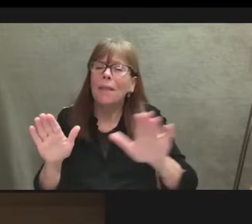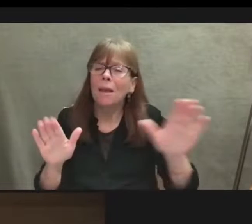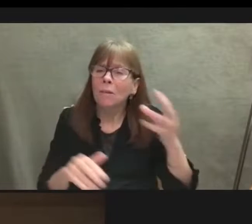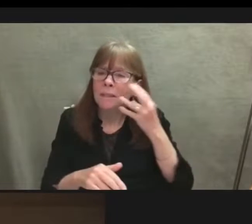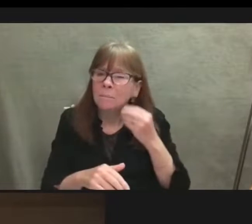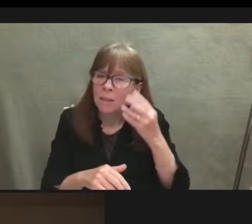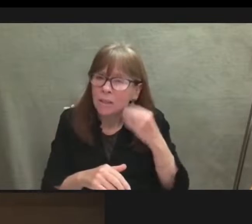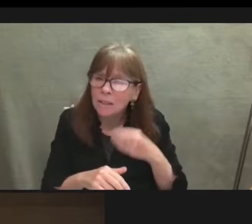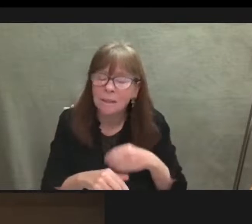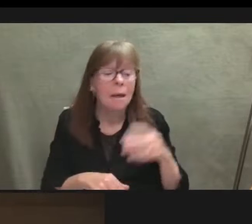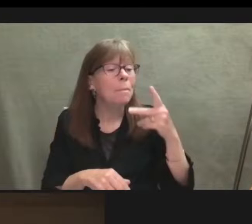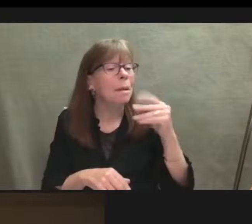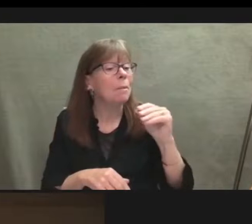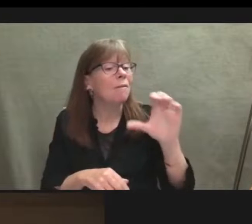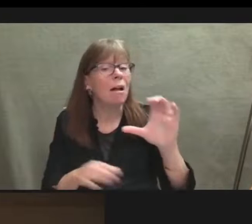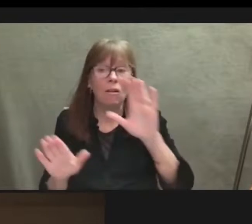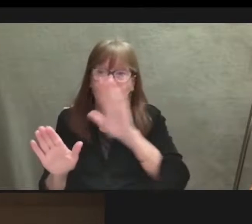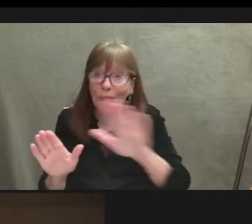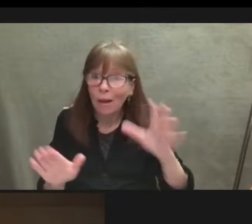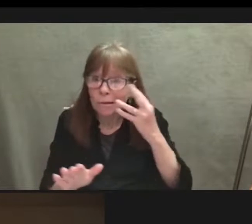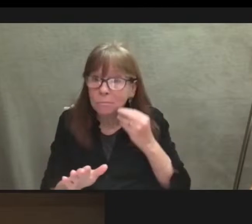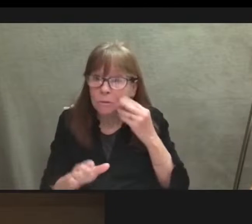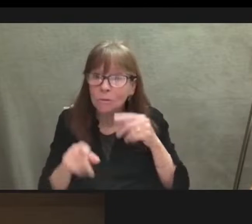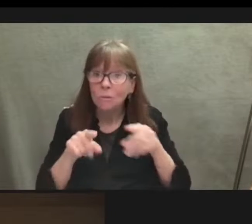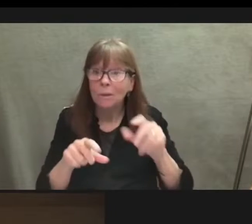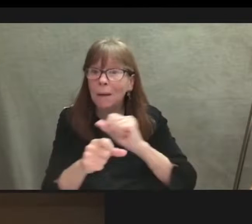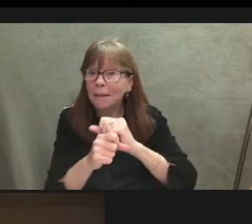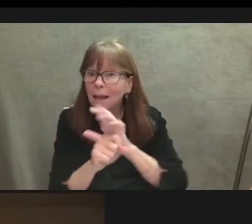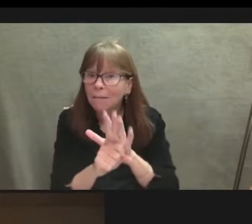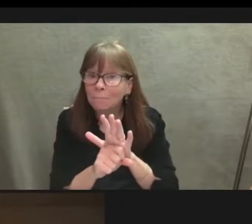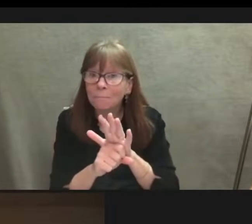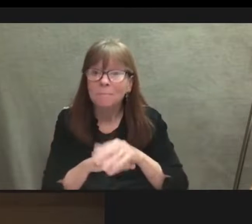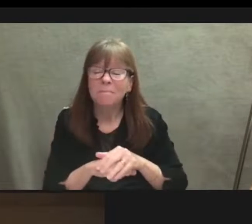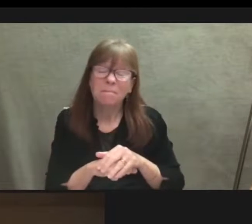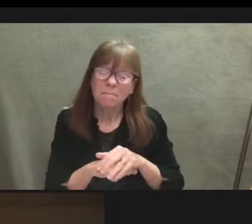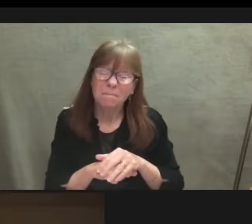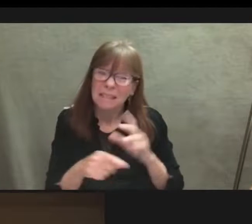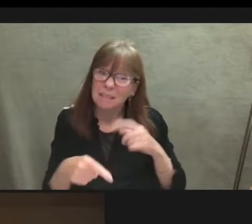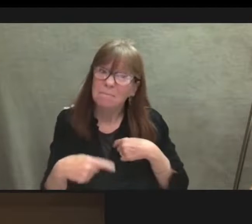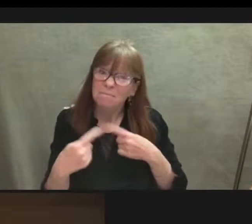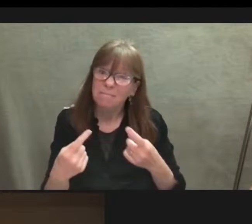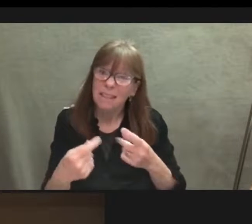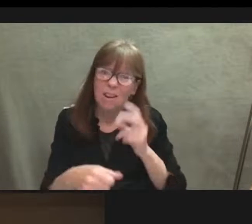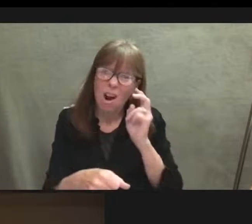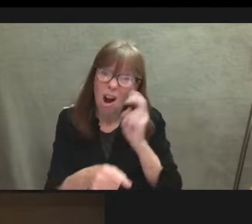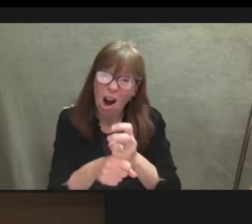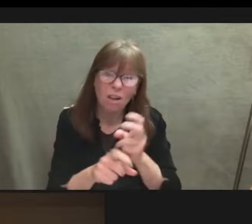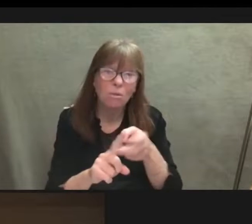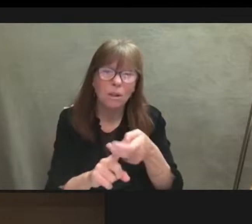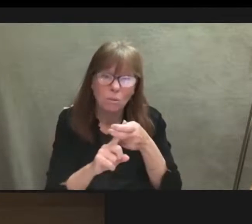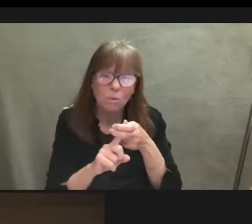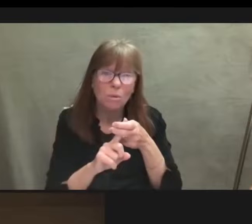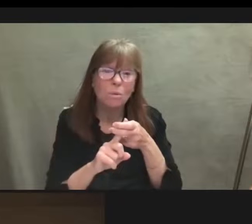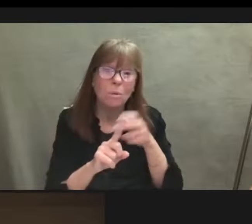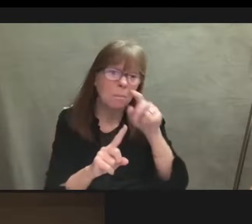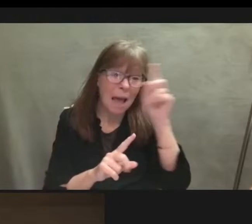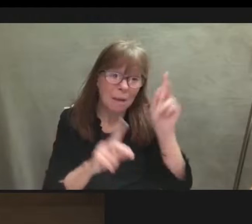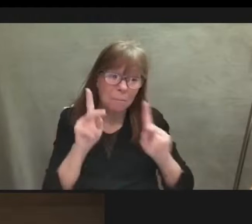color during the pandemic. It’s also been really difficult to recruit black patients for that. Uh-huh.